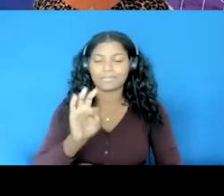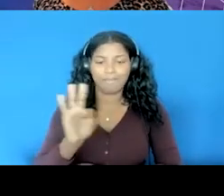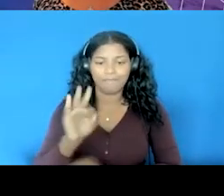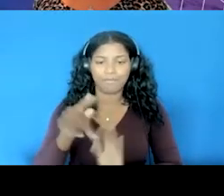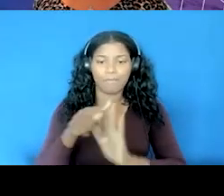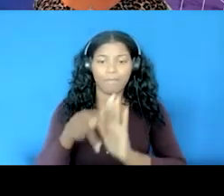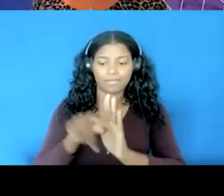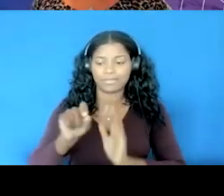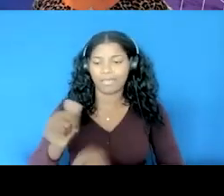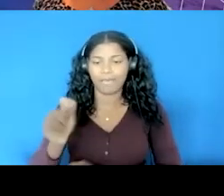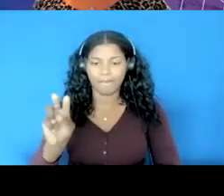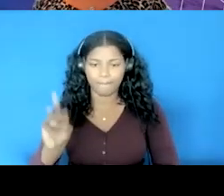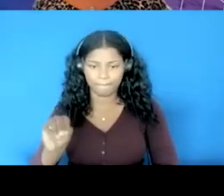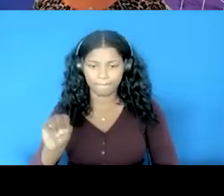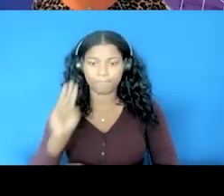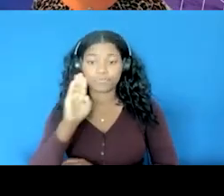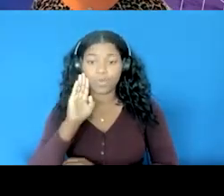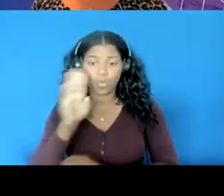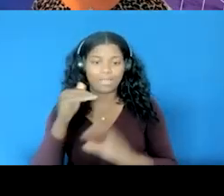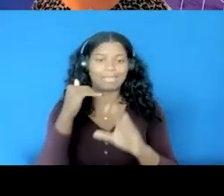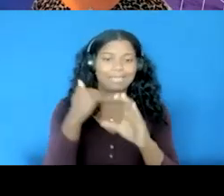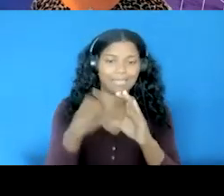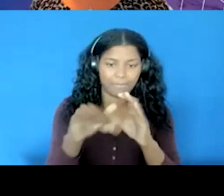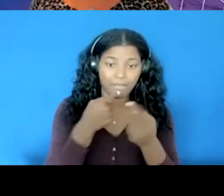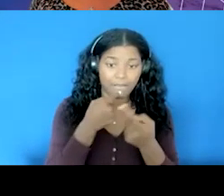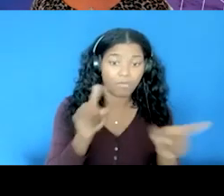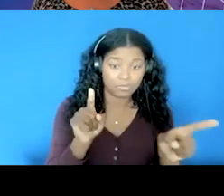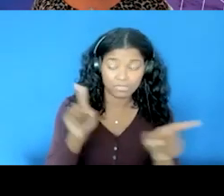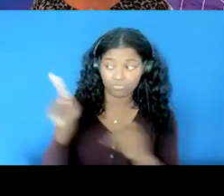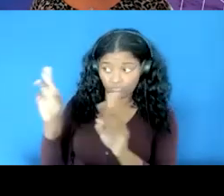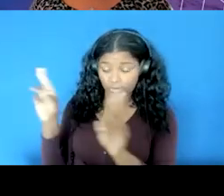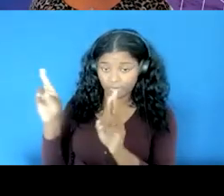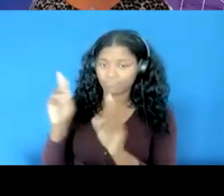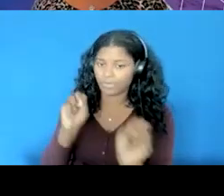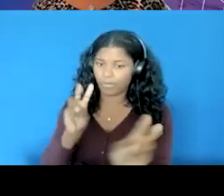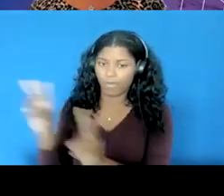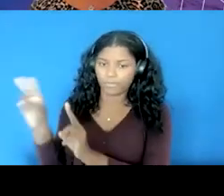We'll be sending an email announcement as soon as sessions are posted. If you have any technical difficulties during this presentation,